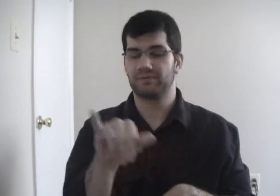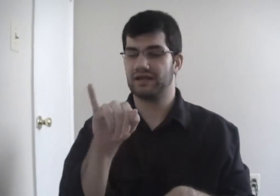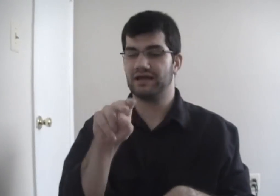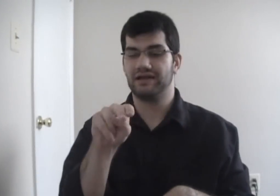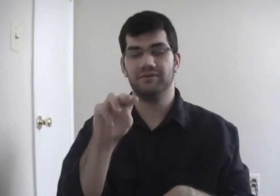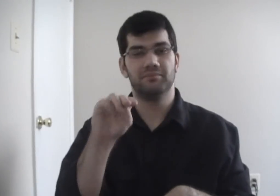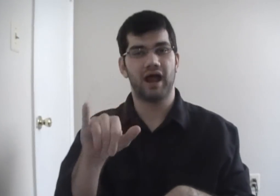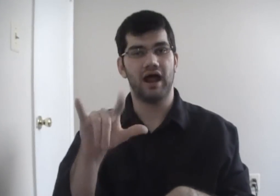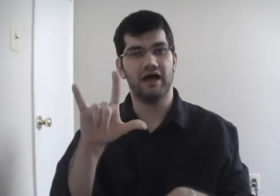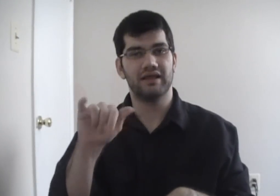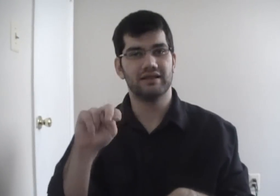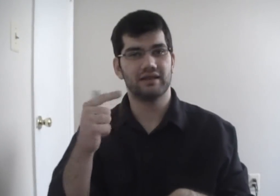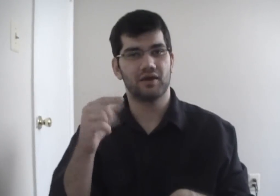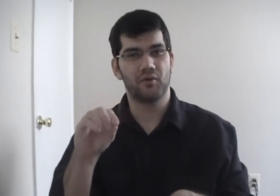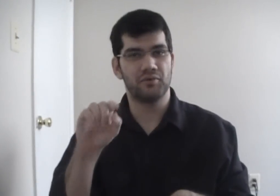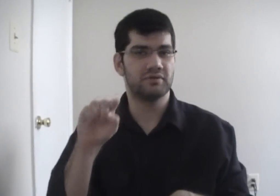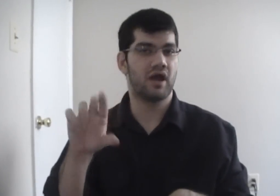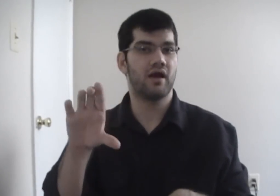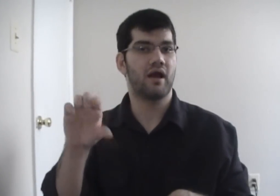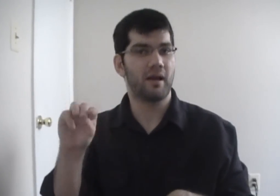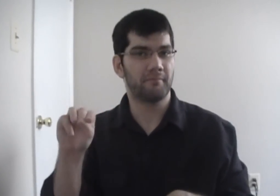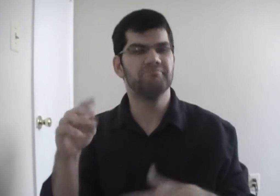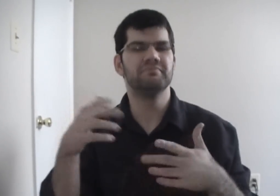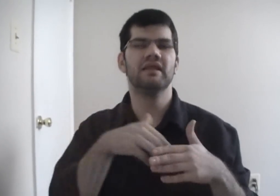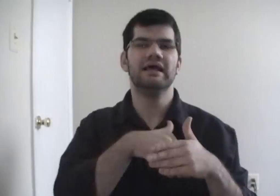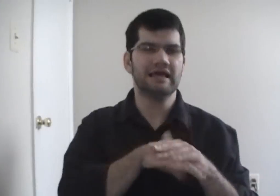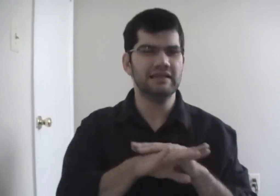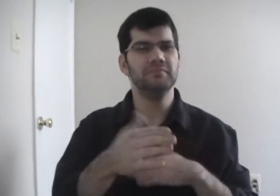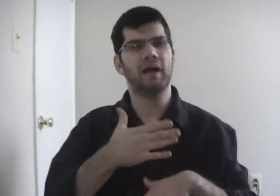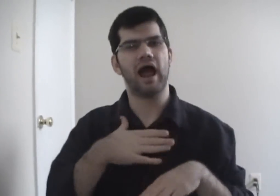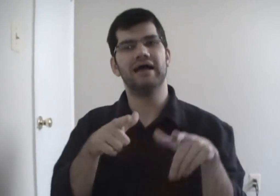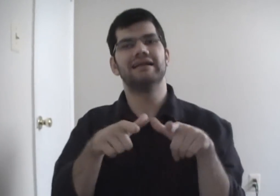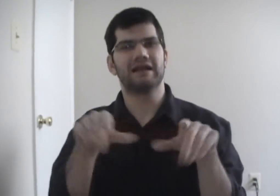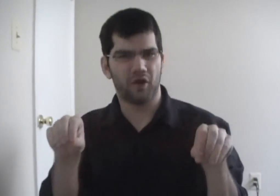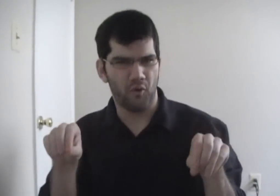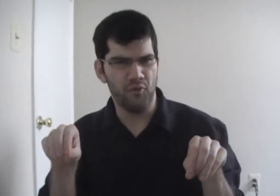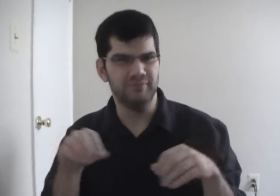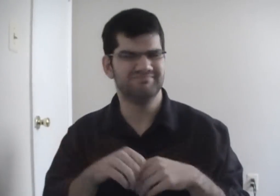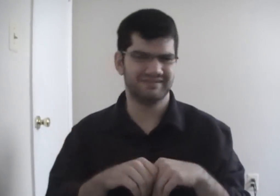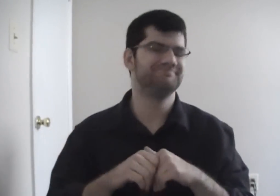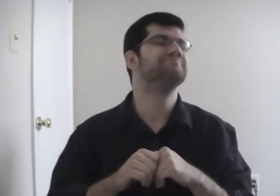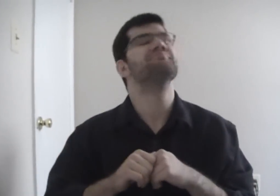http://www.InMyLingo.com